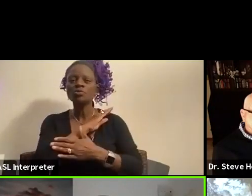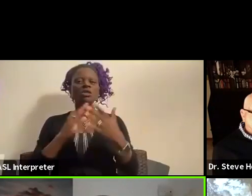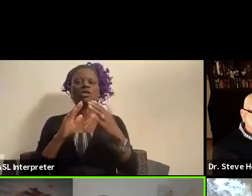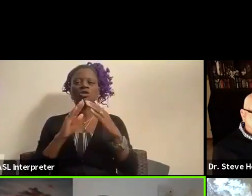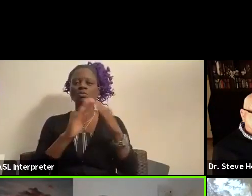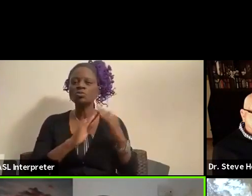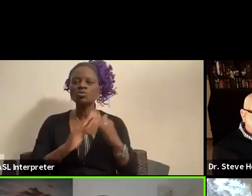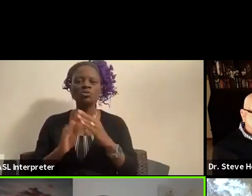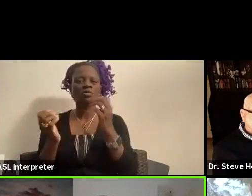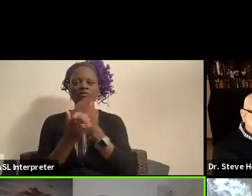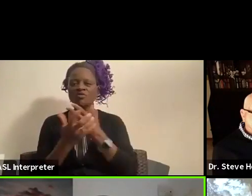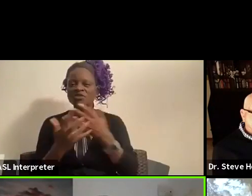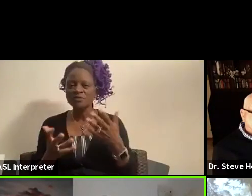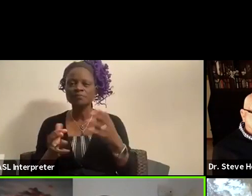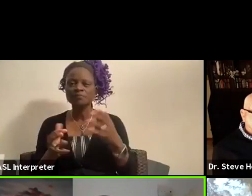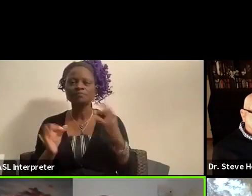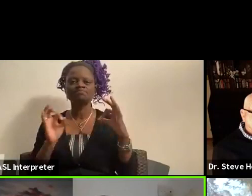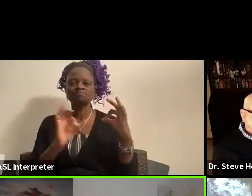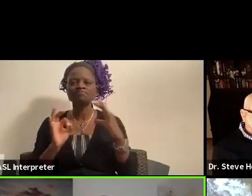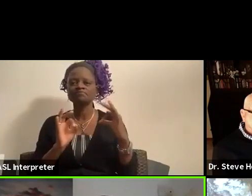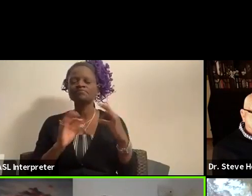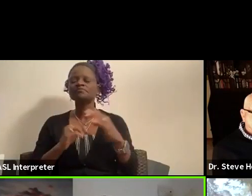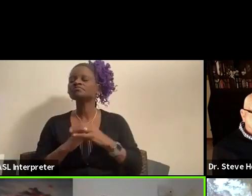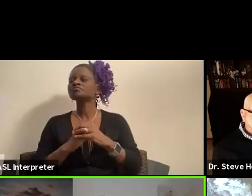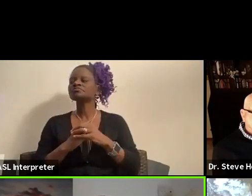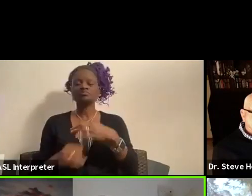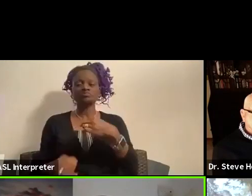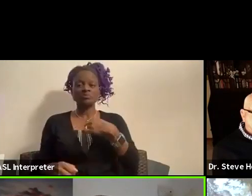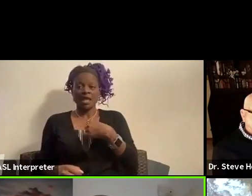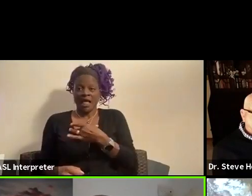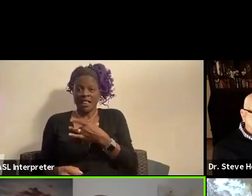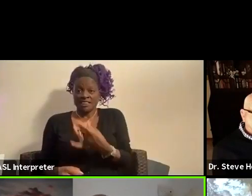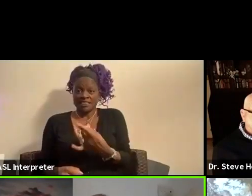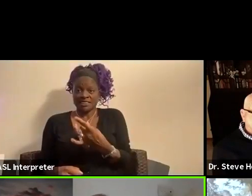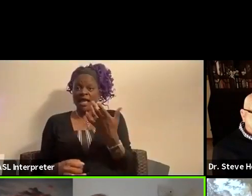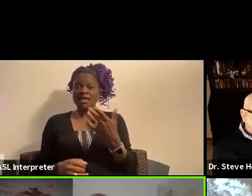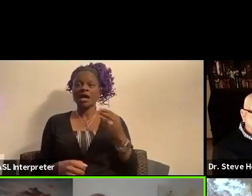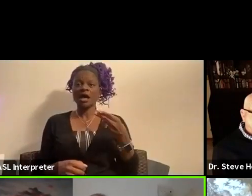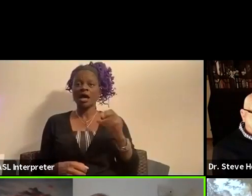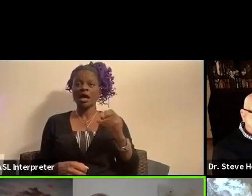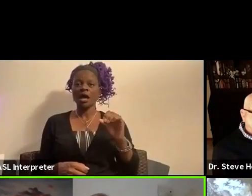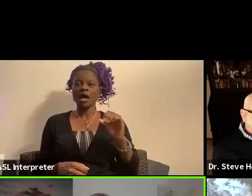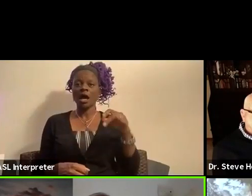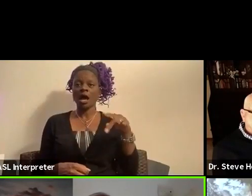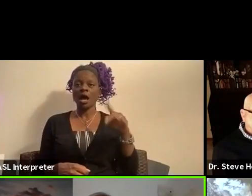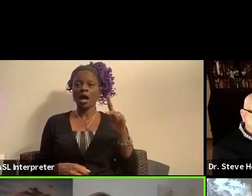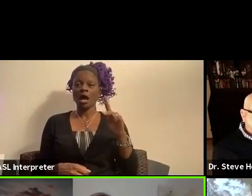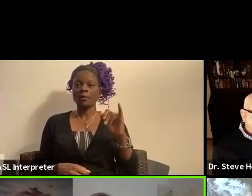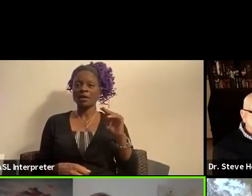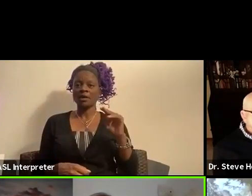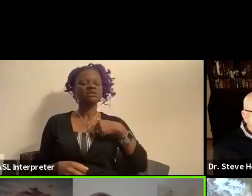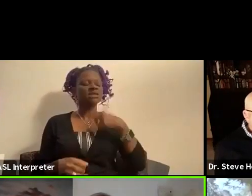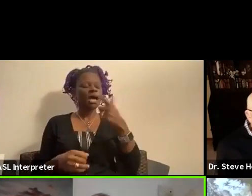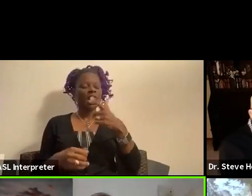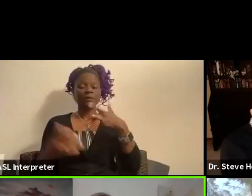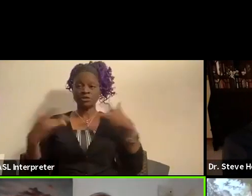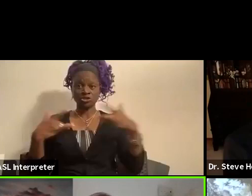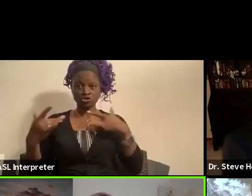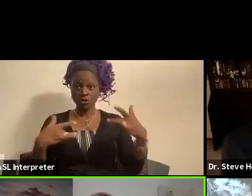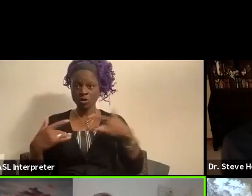I, like Chair Hopkins, am also concerned about getting my kids back into school as soon as possible.